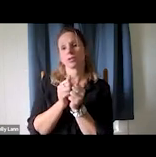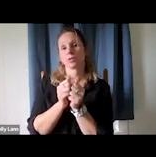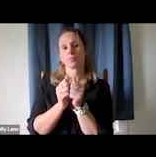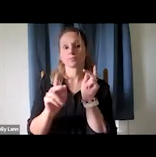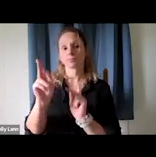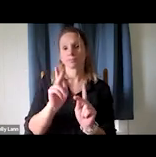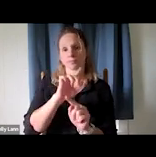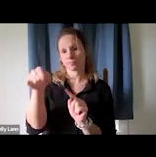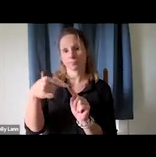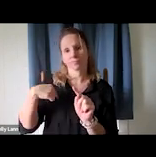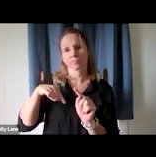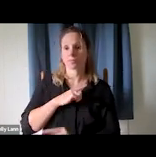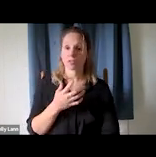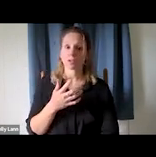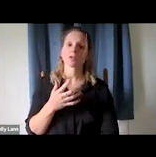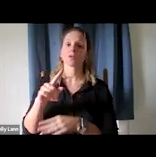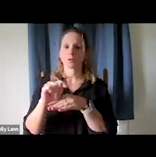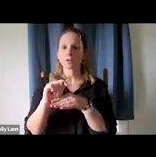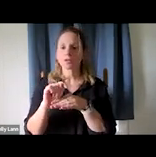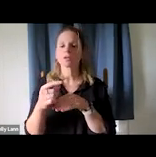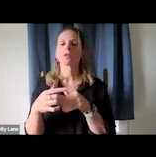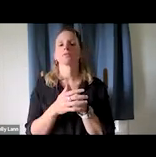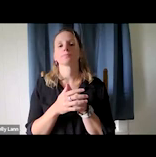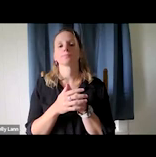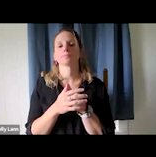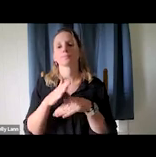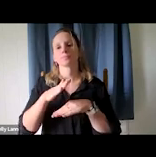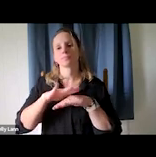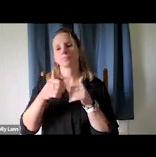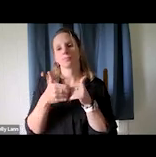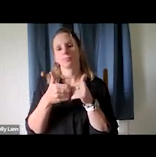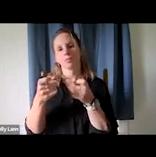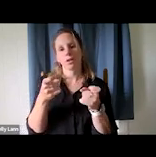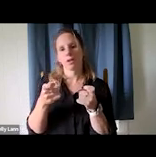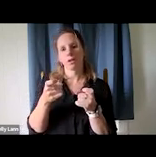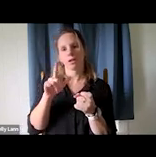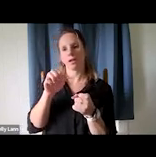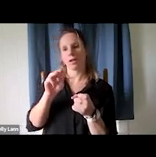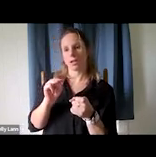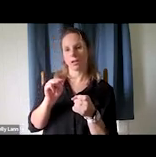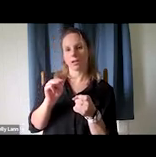when we are training them on how to handle claim. Not just our adjudicators, but doctors also